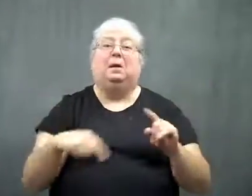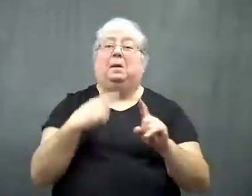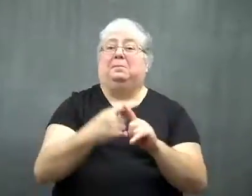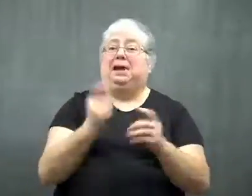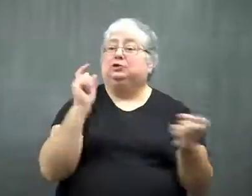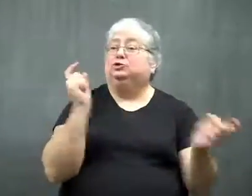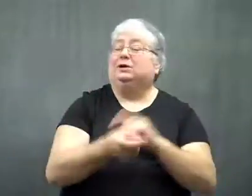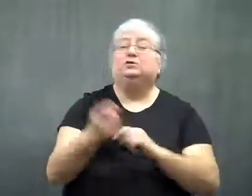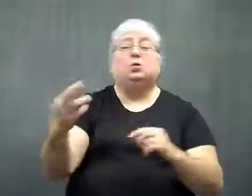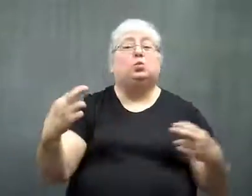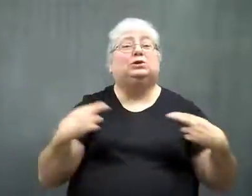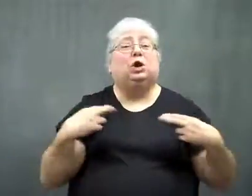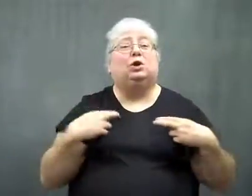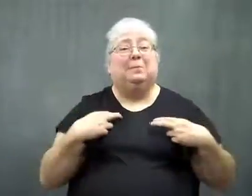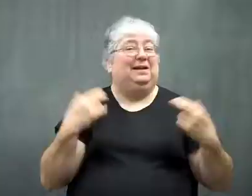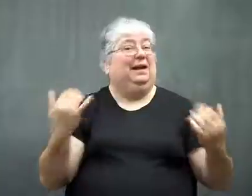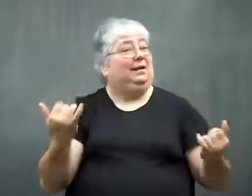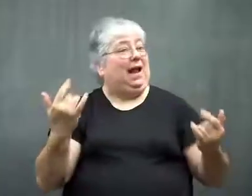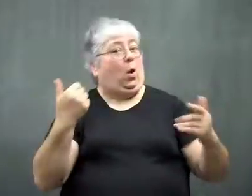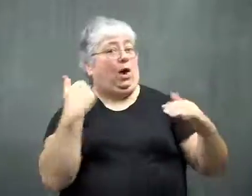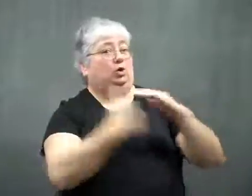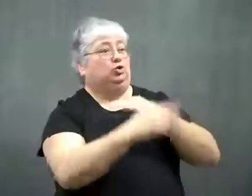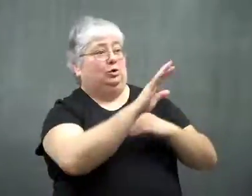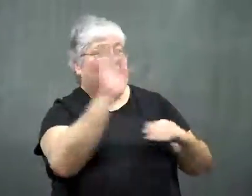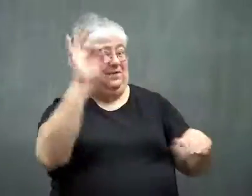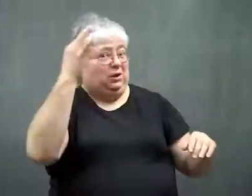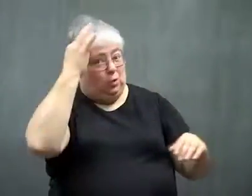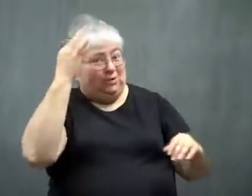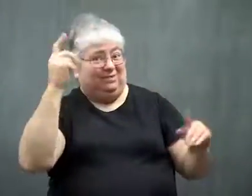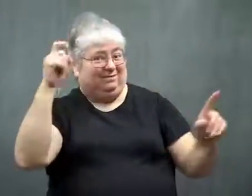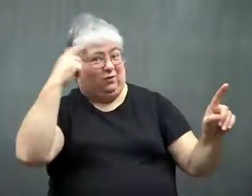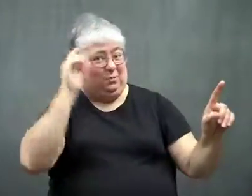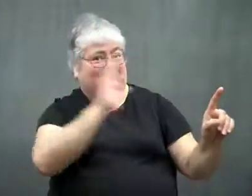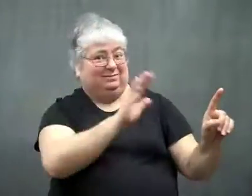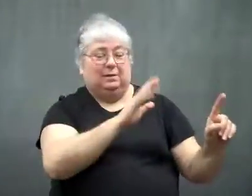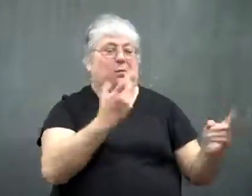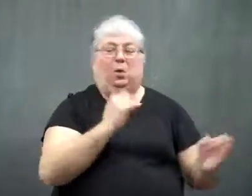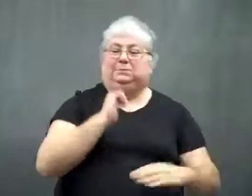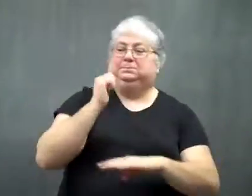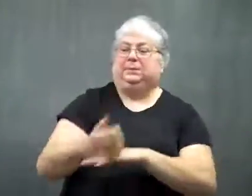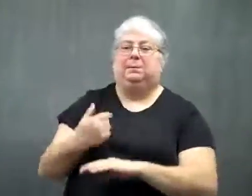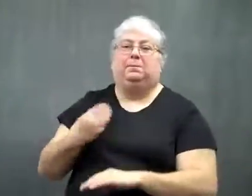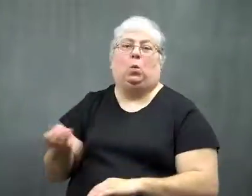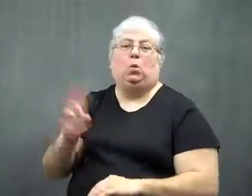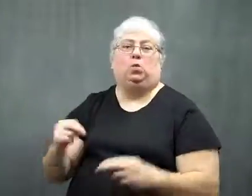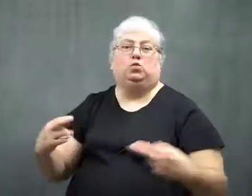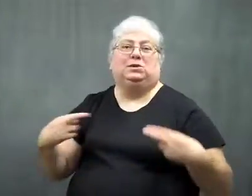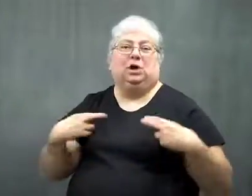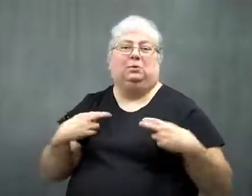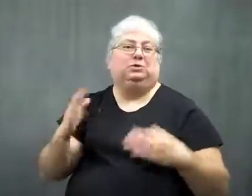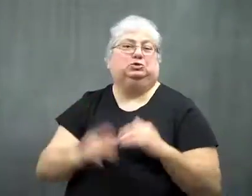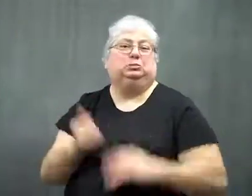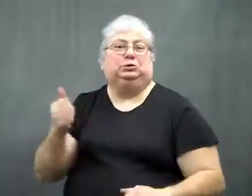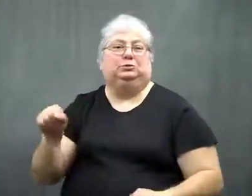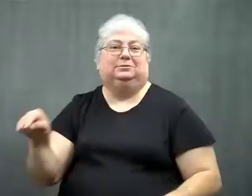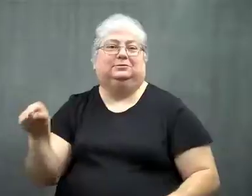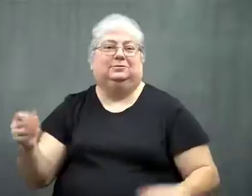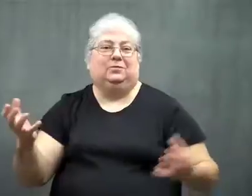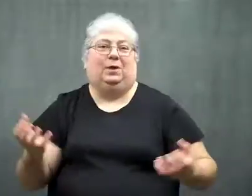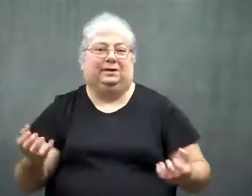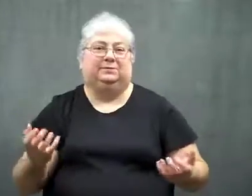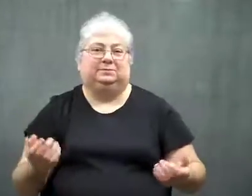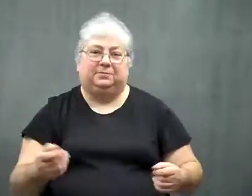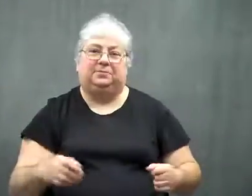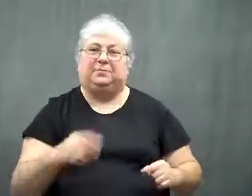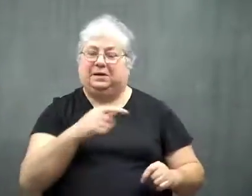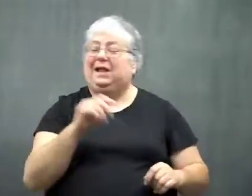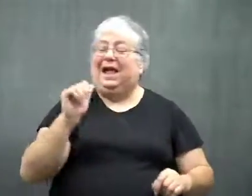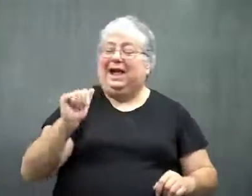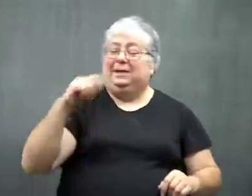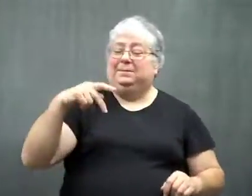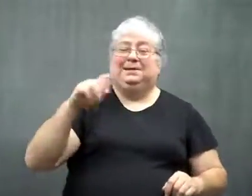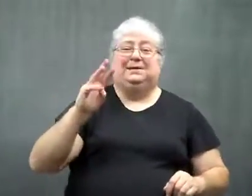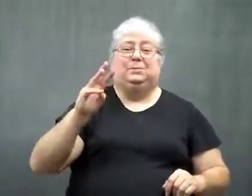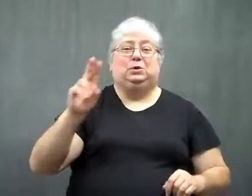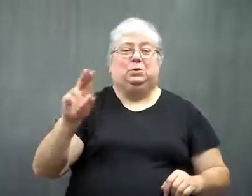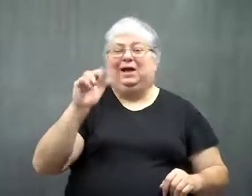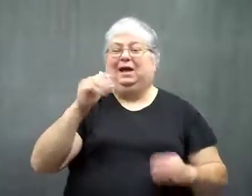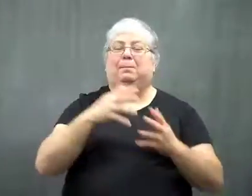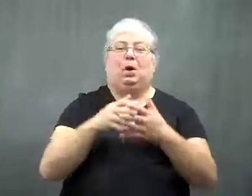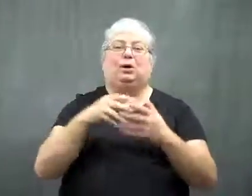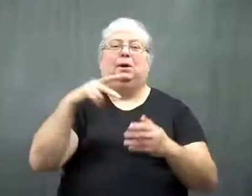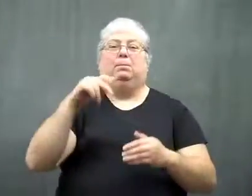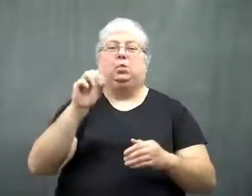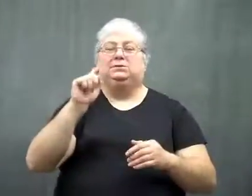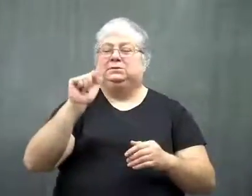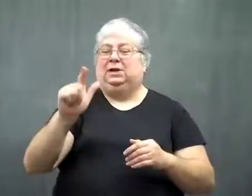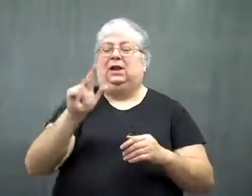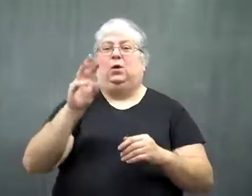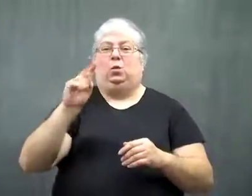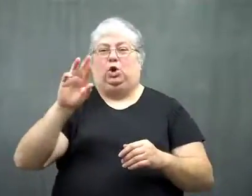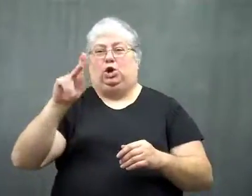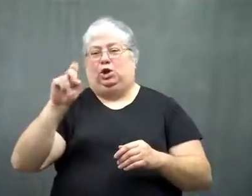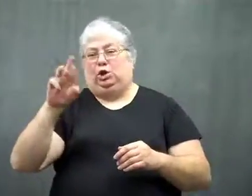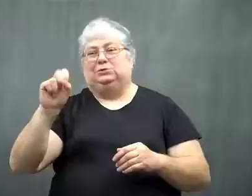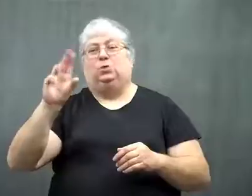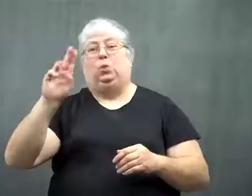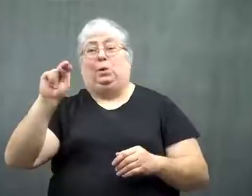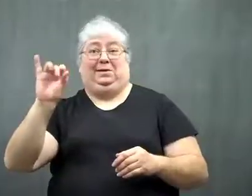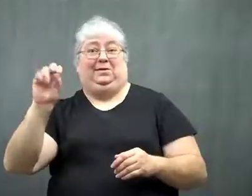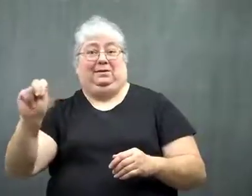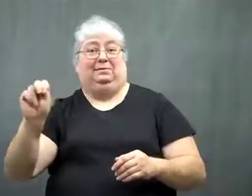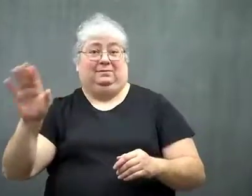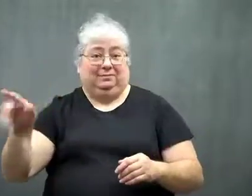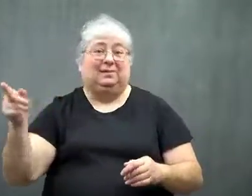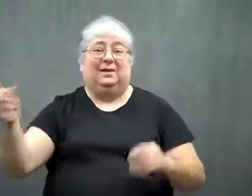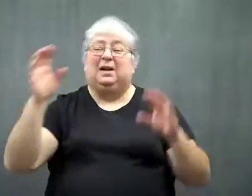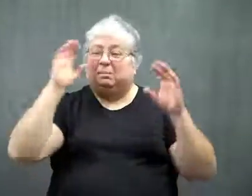He wants to transfer employees from the federal retirement system to a cheaper in-house one.